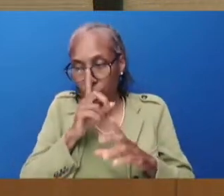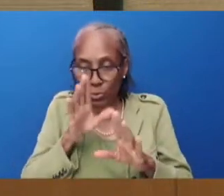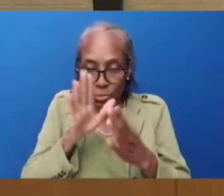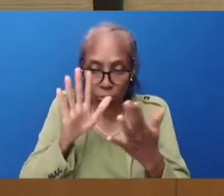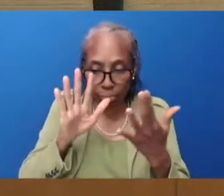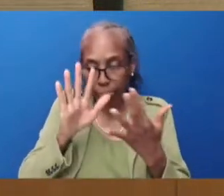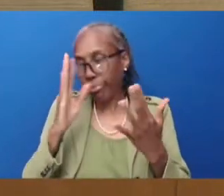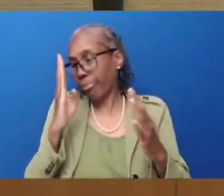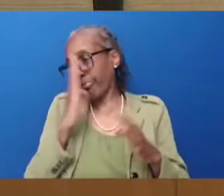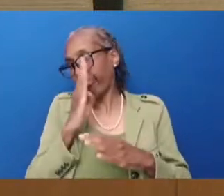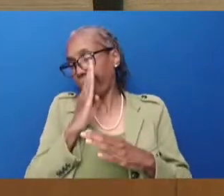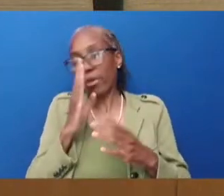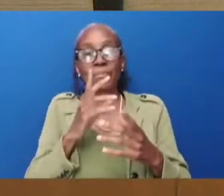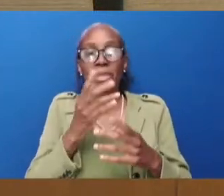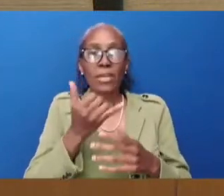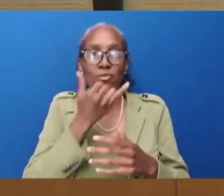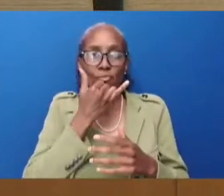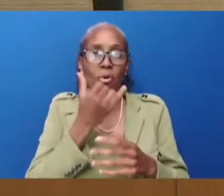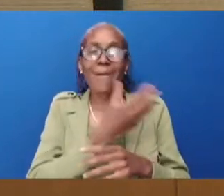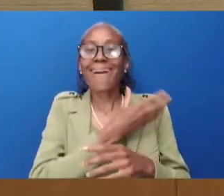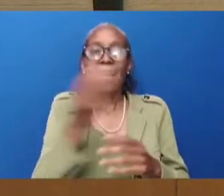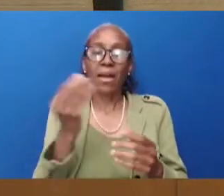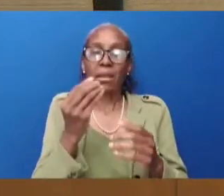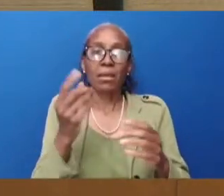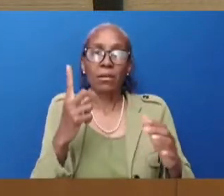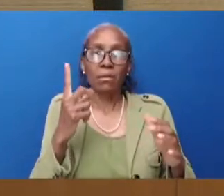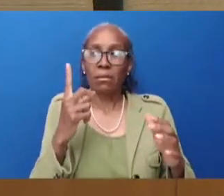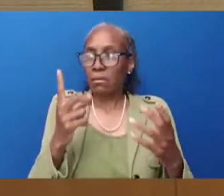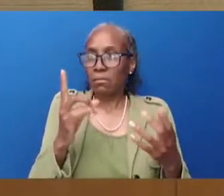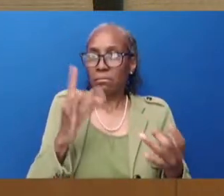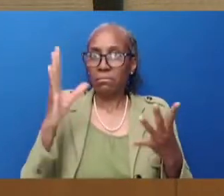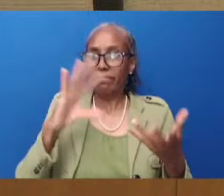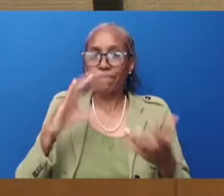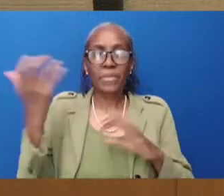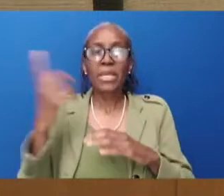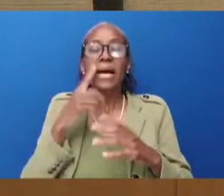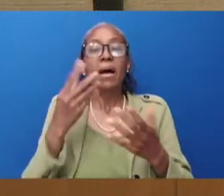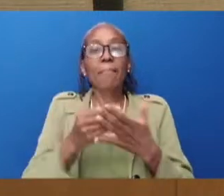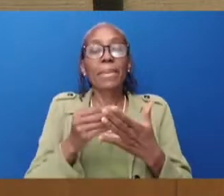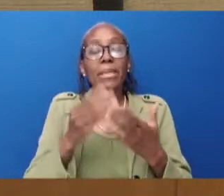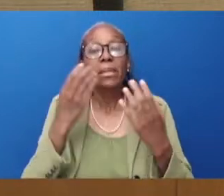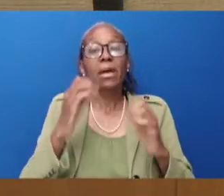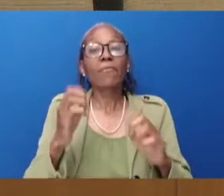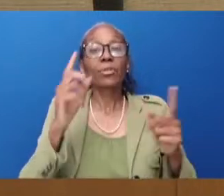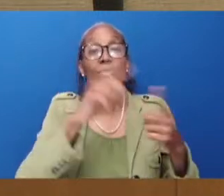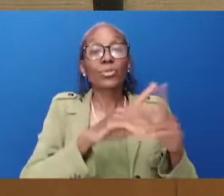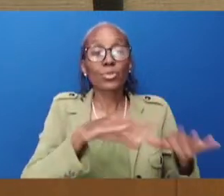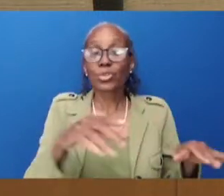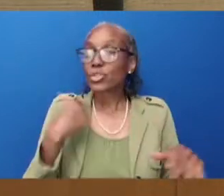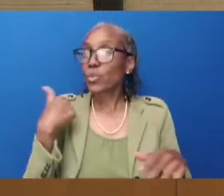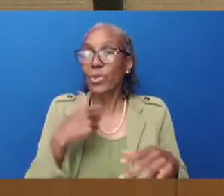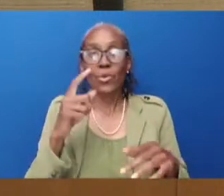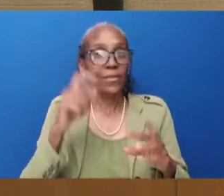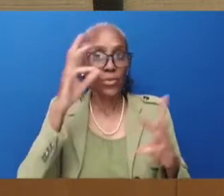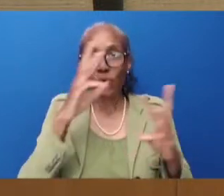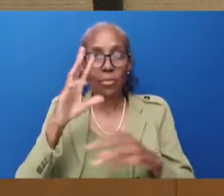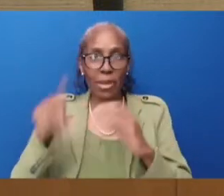DOORS AND BACK DEALS. IT'S WRONG AND IT'S CROOKED.